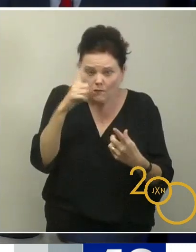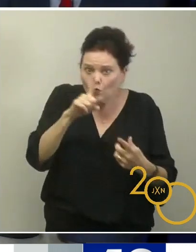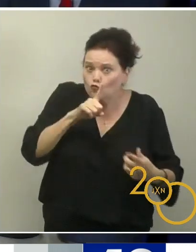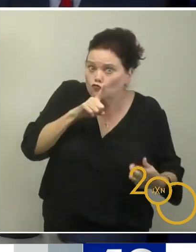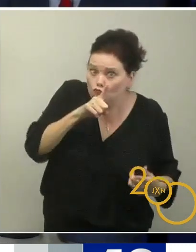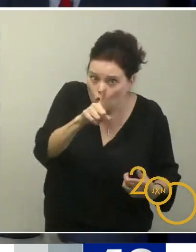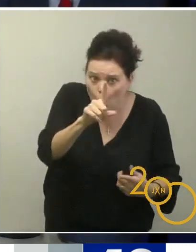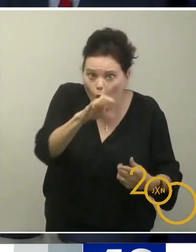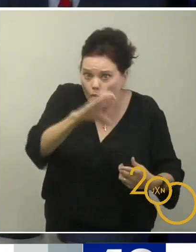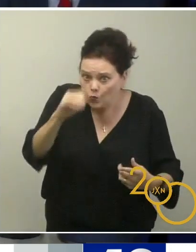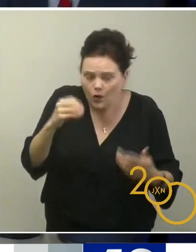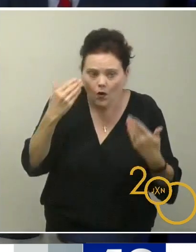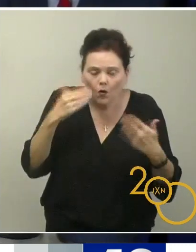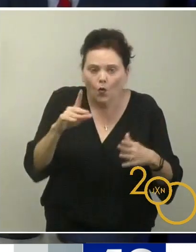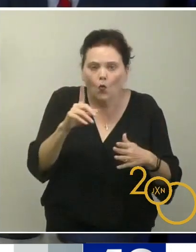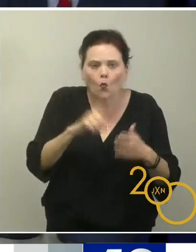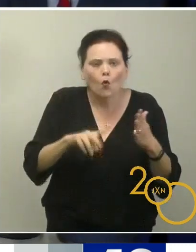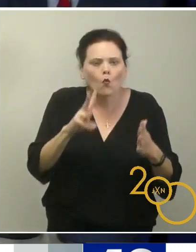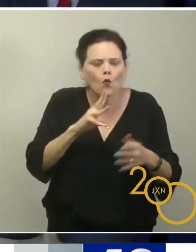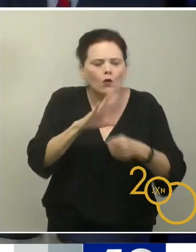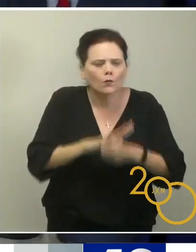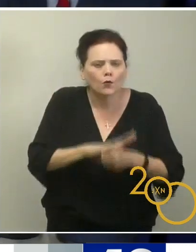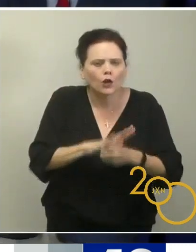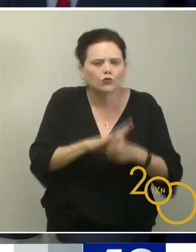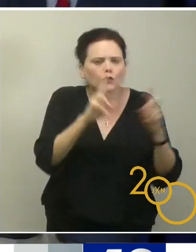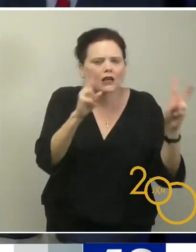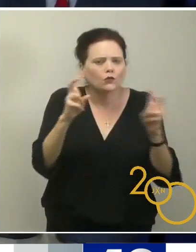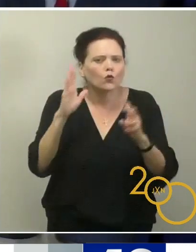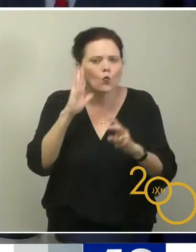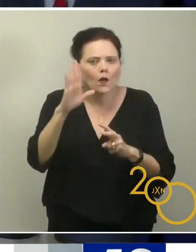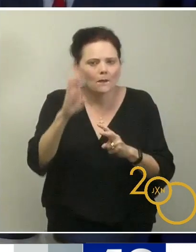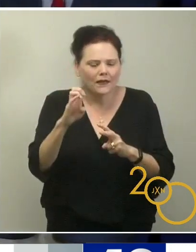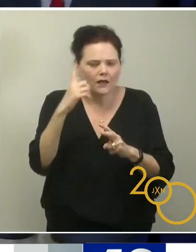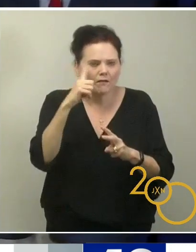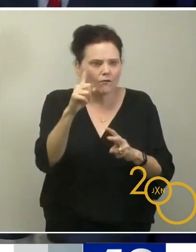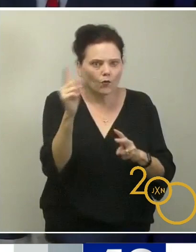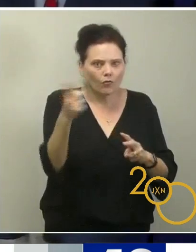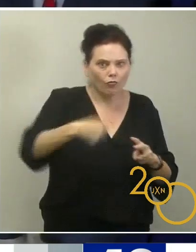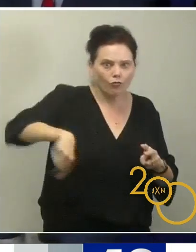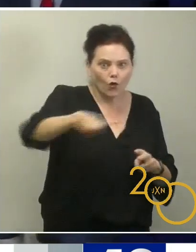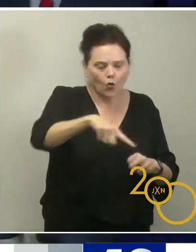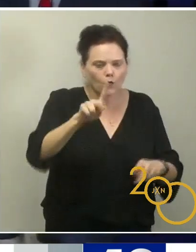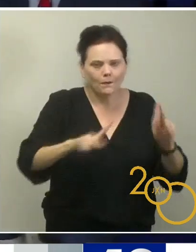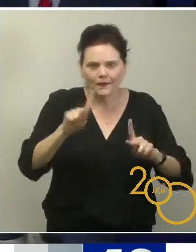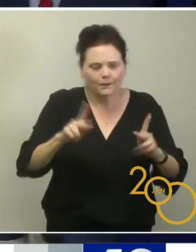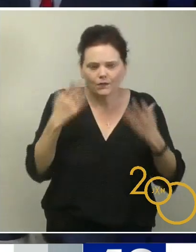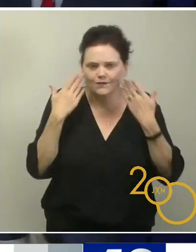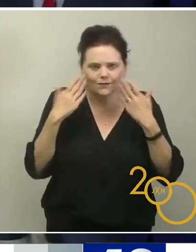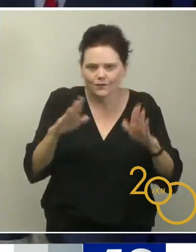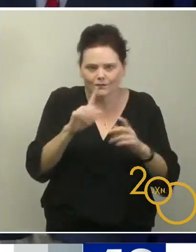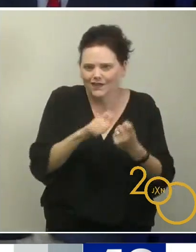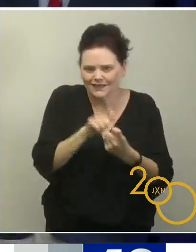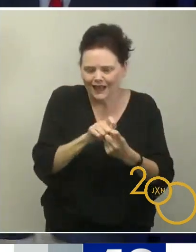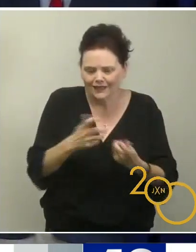HUNDRED 50,000 RESIDENTS OF THE CITY OF JACKSON. I CAN TELL YOU WITH CERTAINTY WHAT THE WATER PRESSURE ISSUES